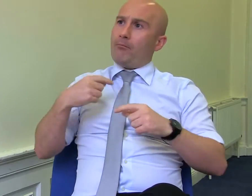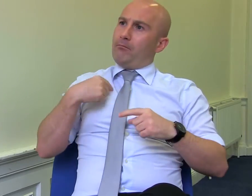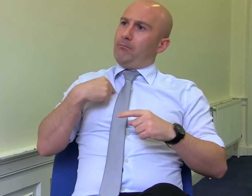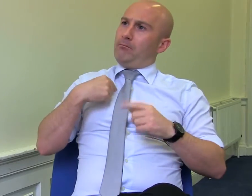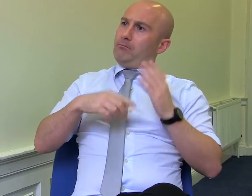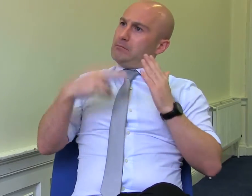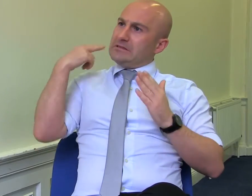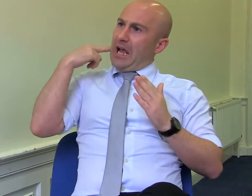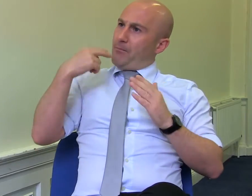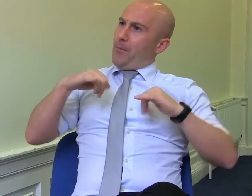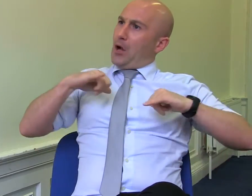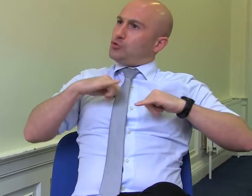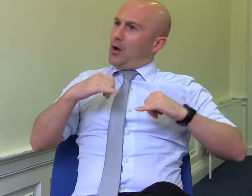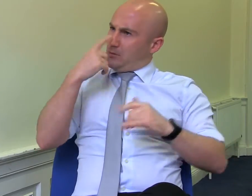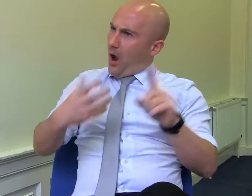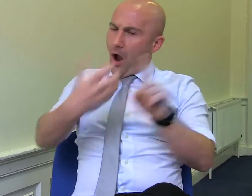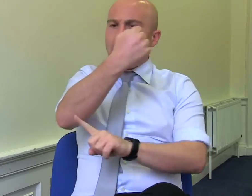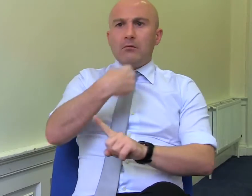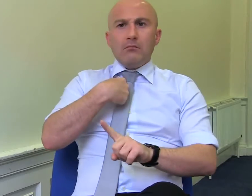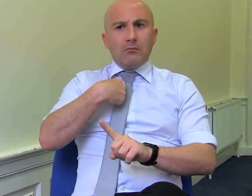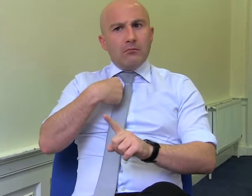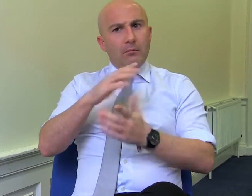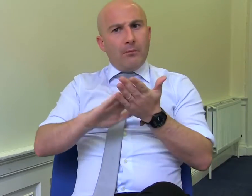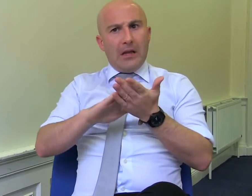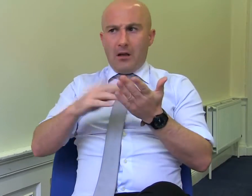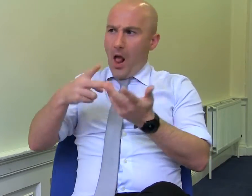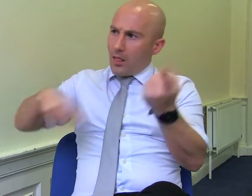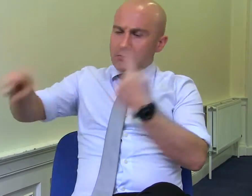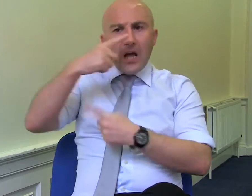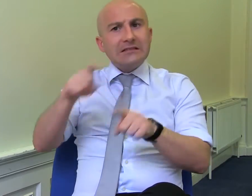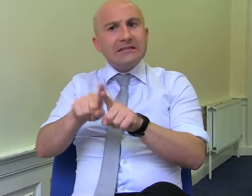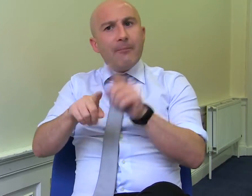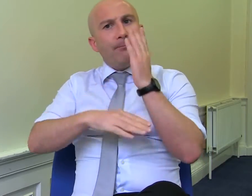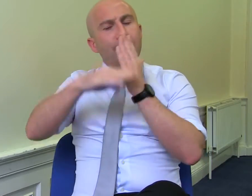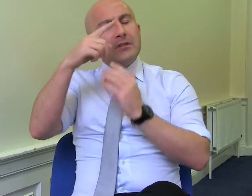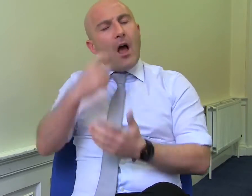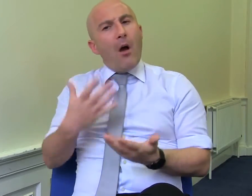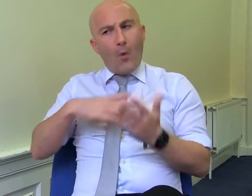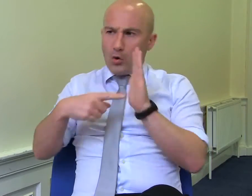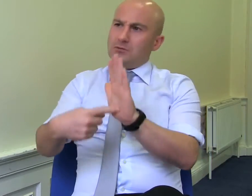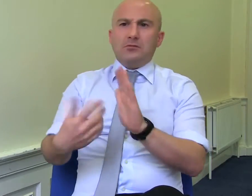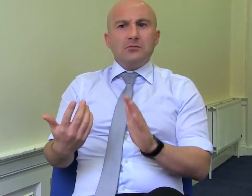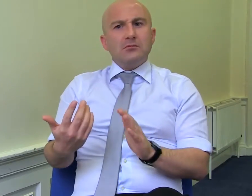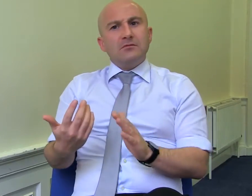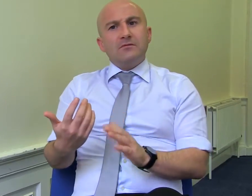And demonstrate that I am a deaf manager and that I can achieve just the same as other people can and as I say,